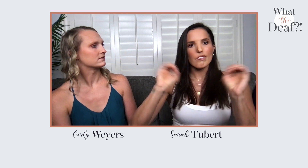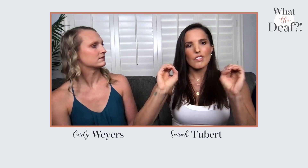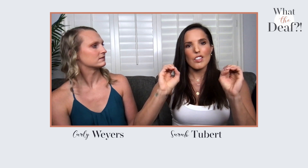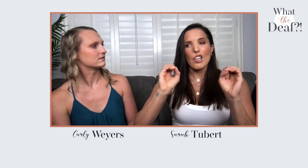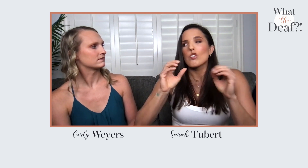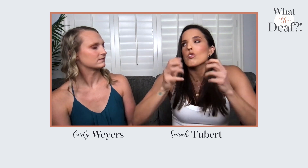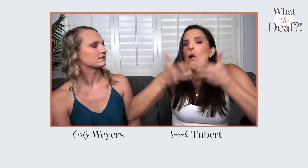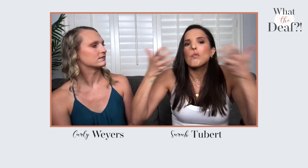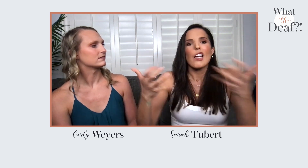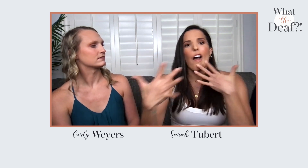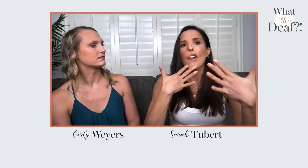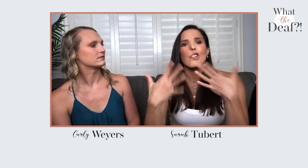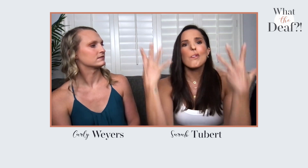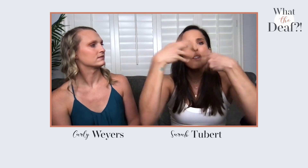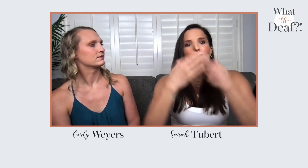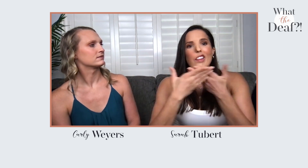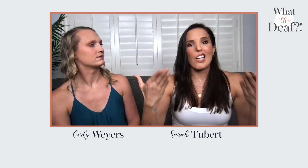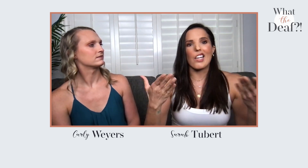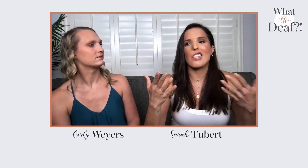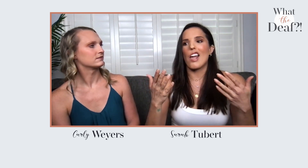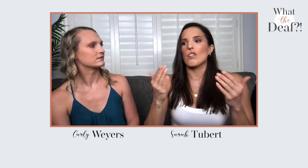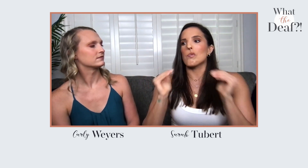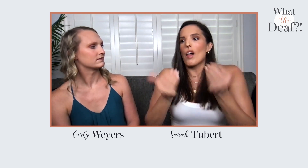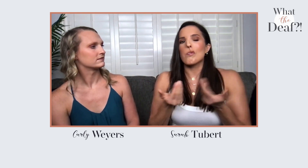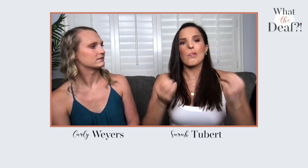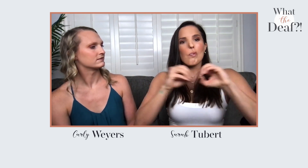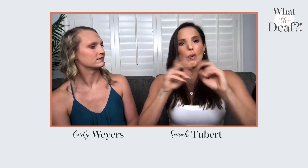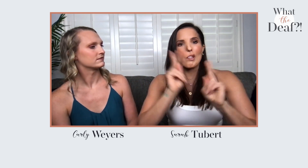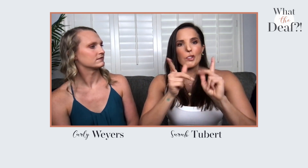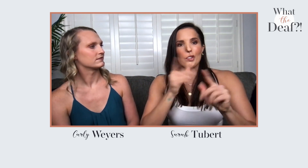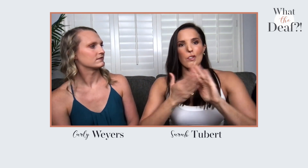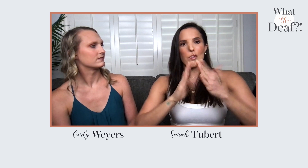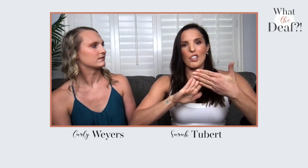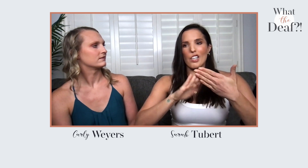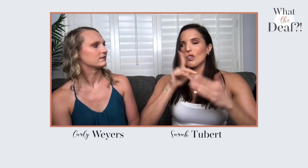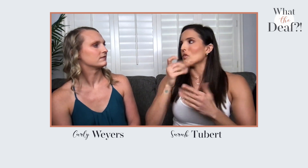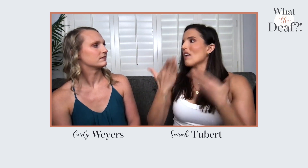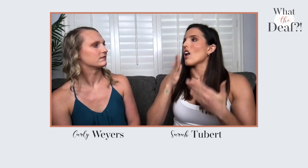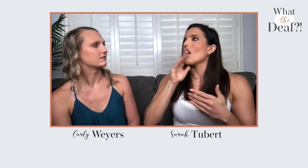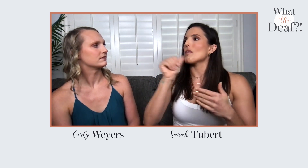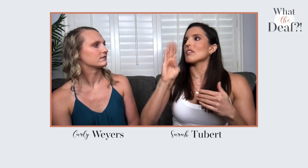There's so many colors and layers and beautiful things and we need to be welcoming to more people within our community